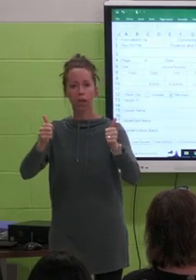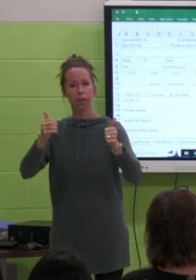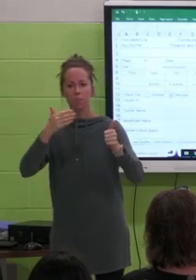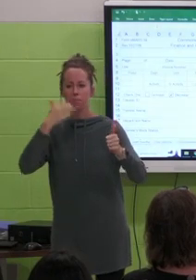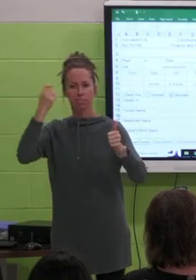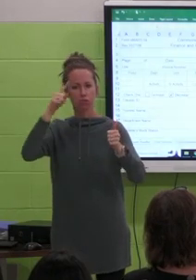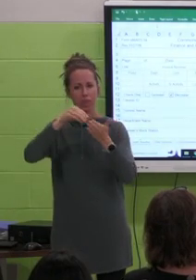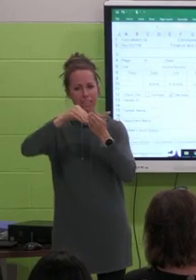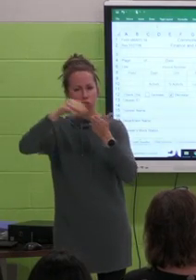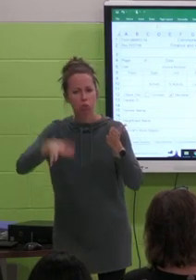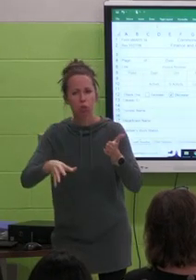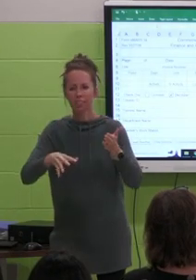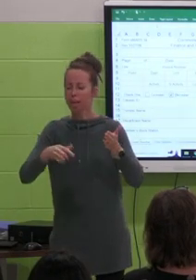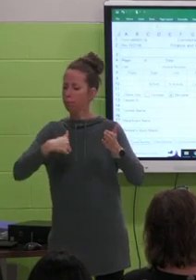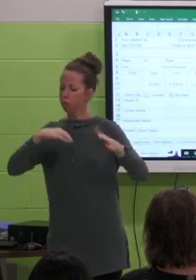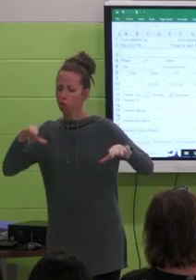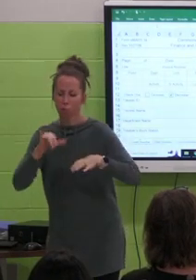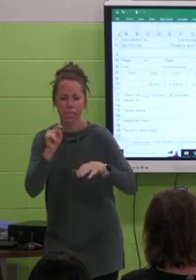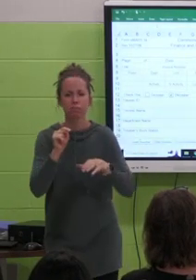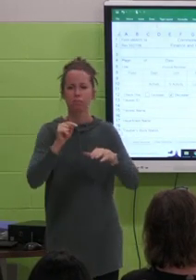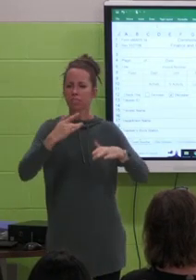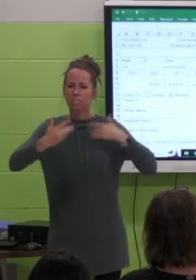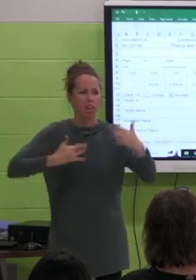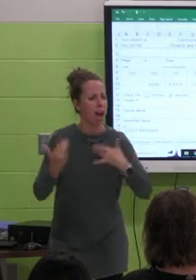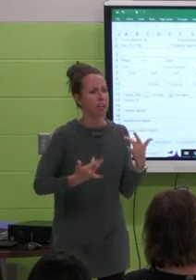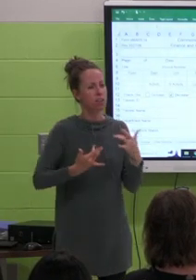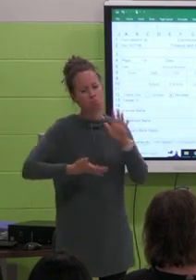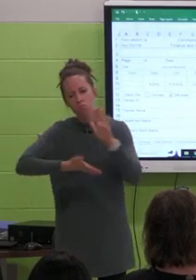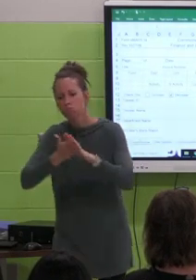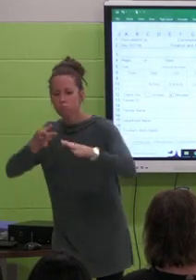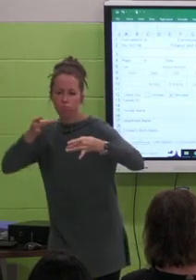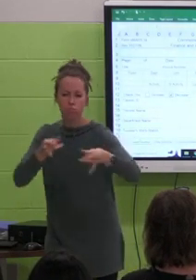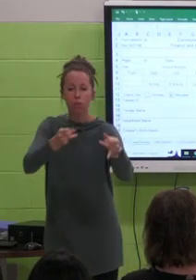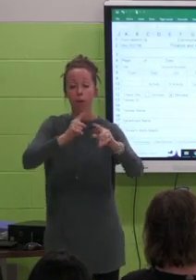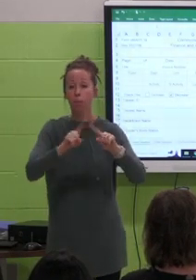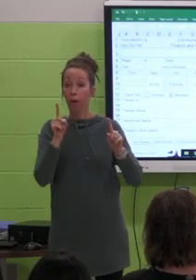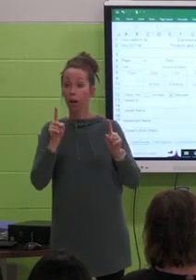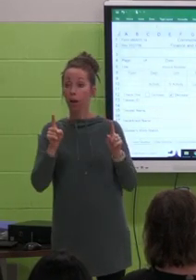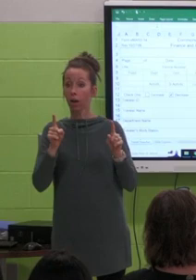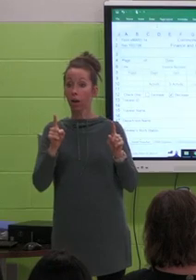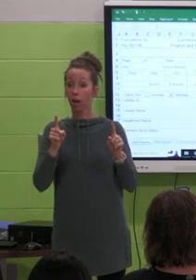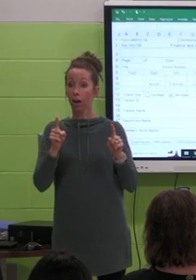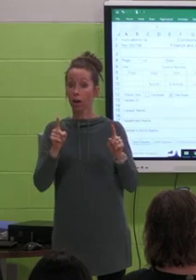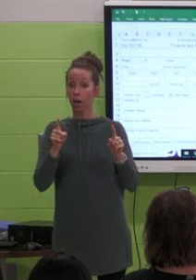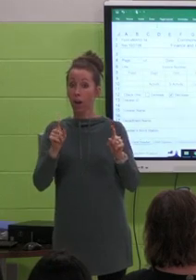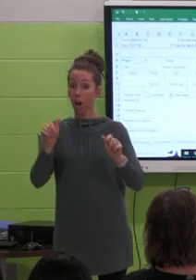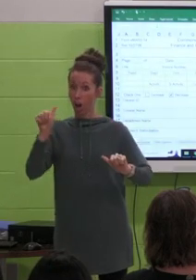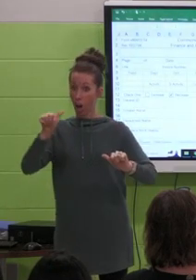kids I'm doing this I'm so excited but it may not be perceived that way from somebody on the